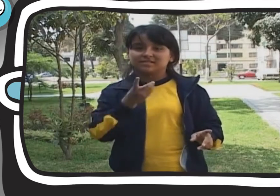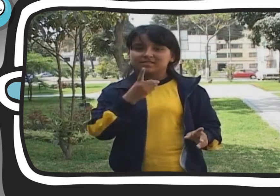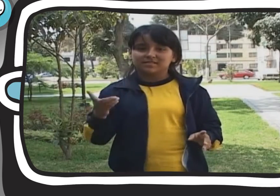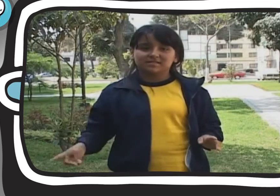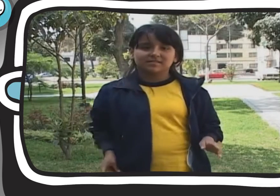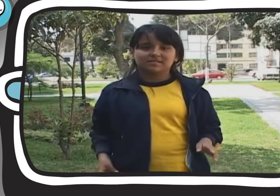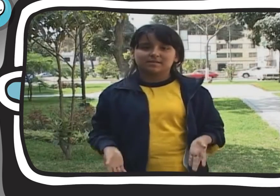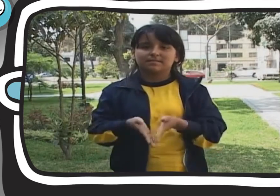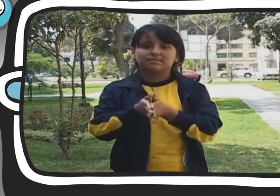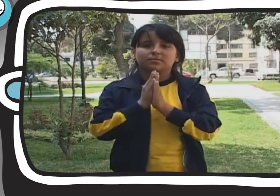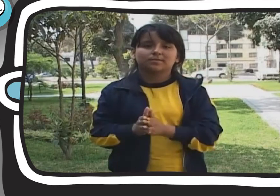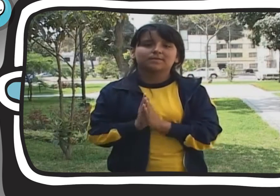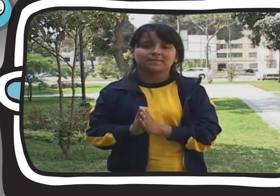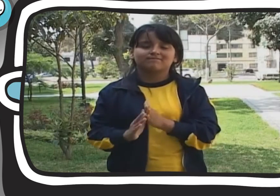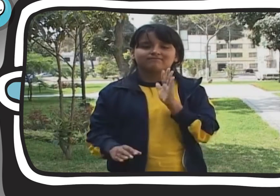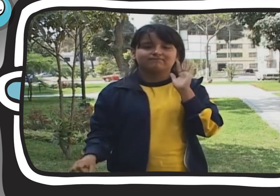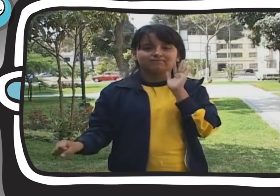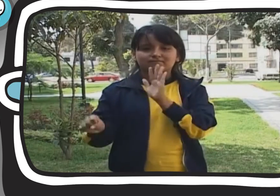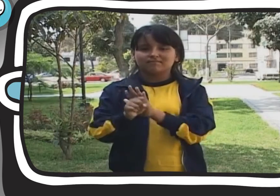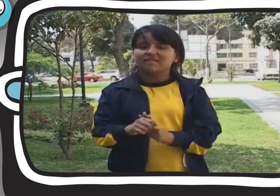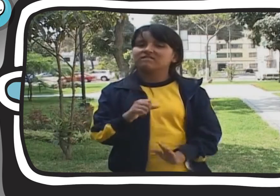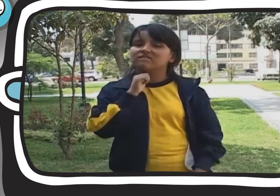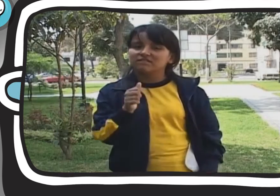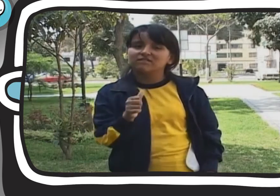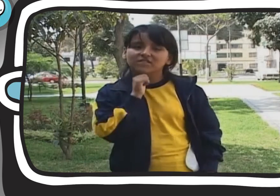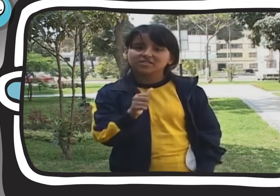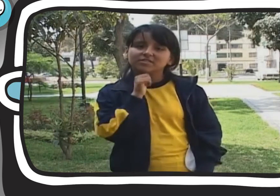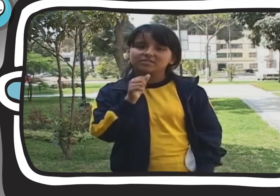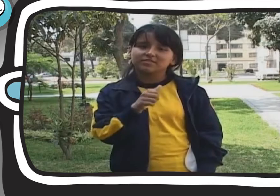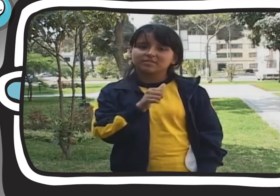And please, we ask you to recognize “Sign Language” It’s better for us